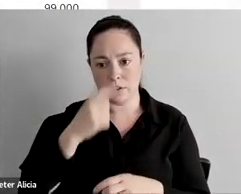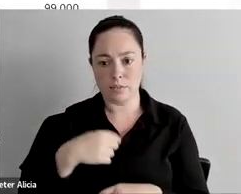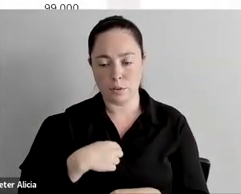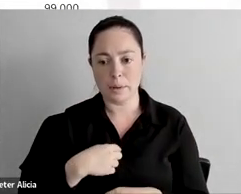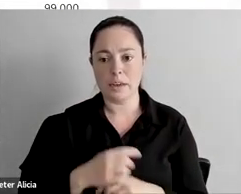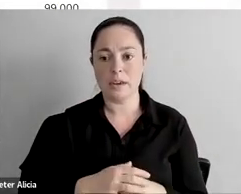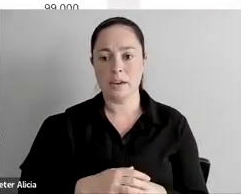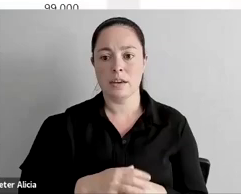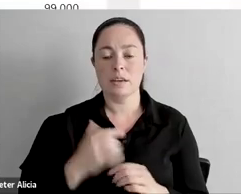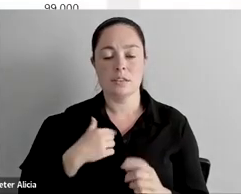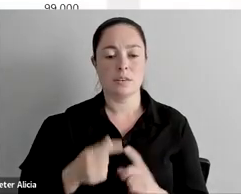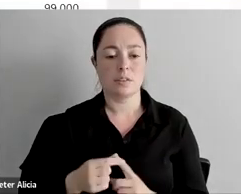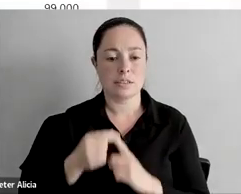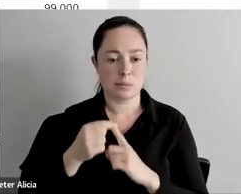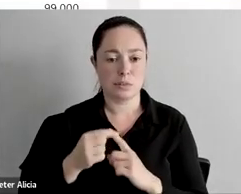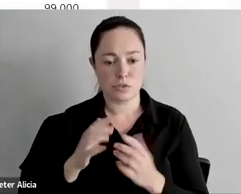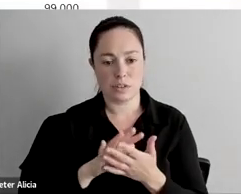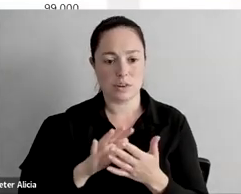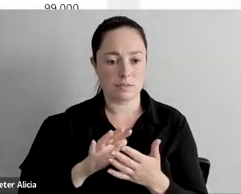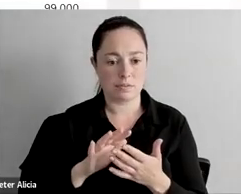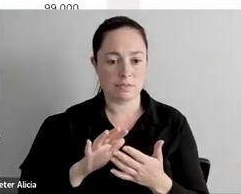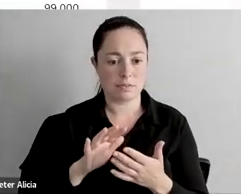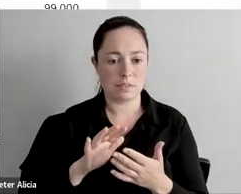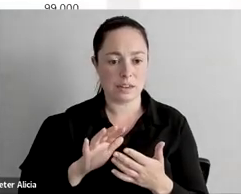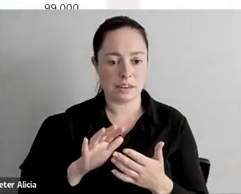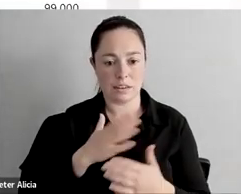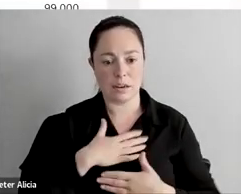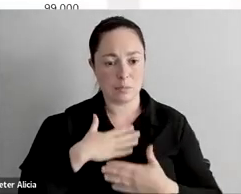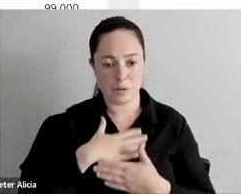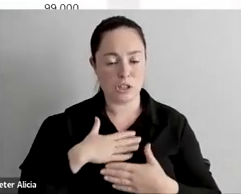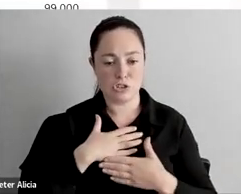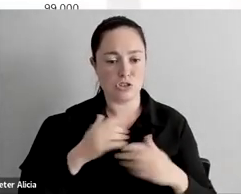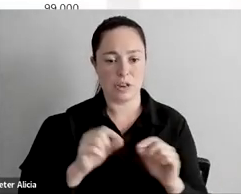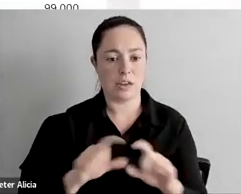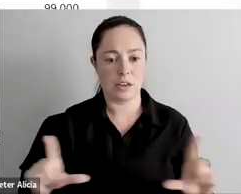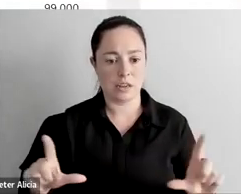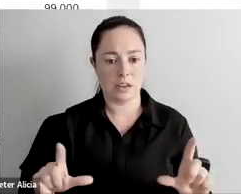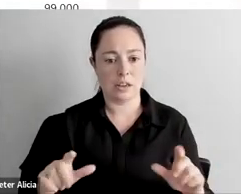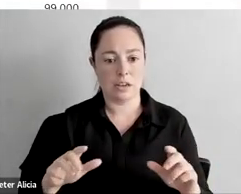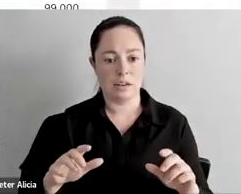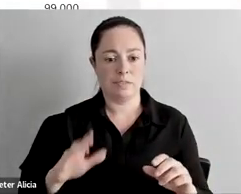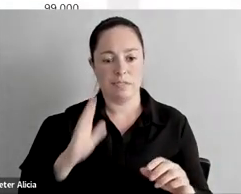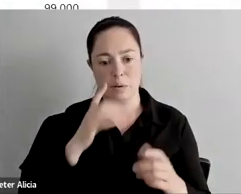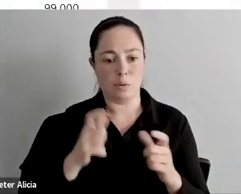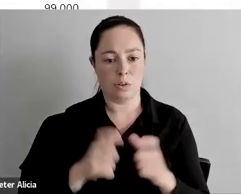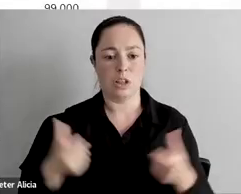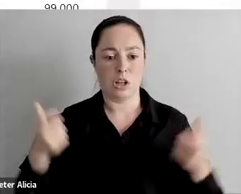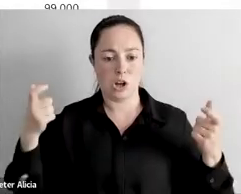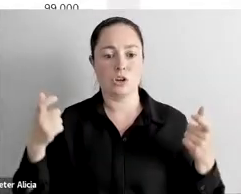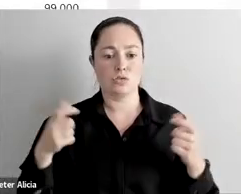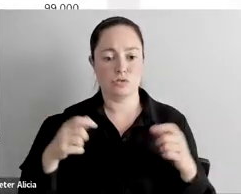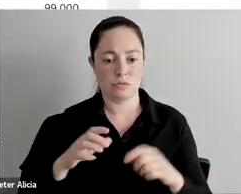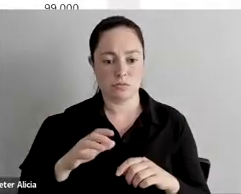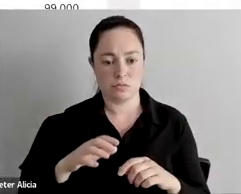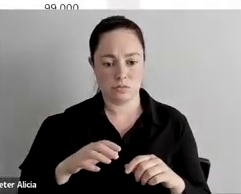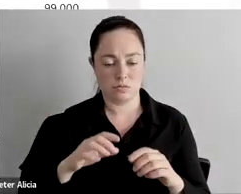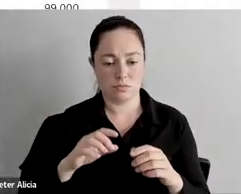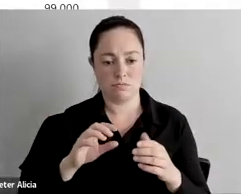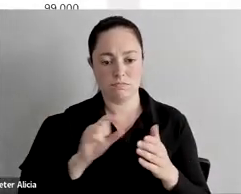especially appreciate this little pop-up box that shows me the data that I need. And that is also compatible